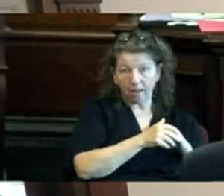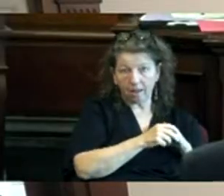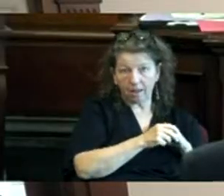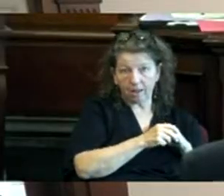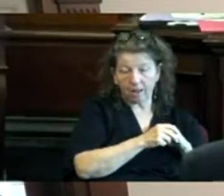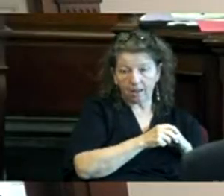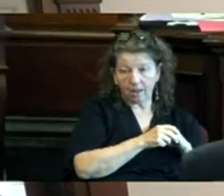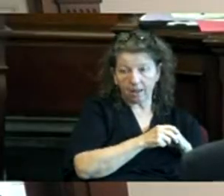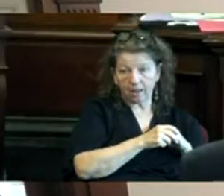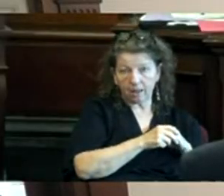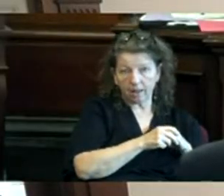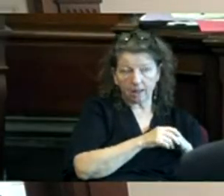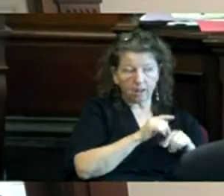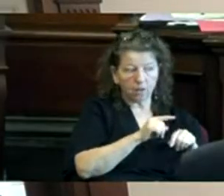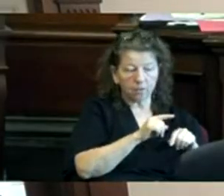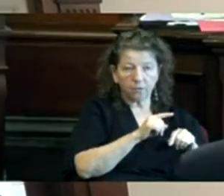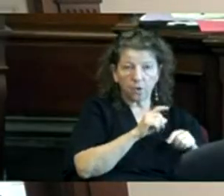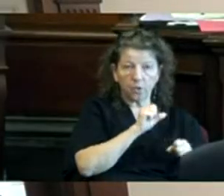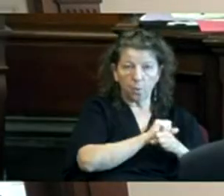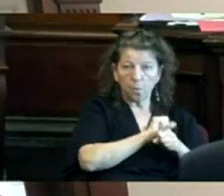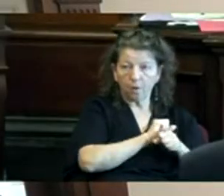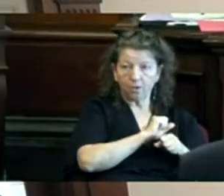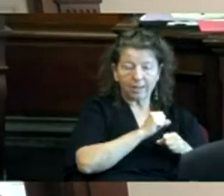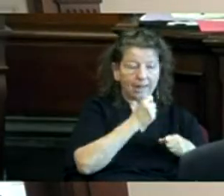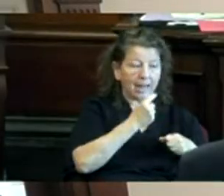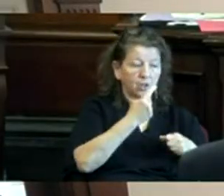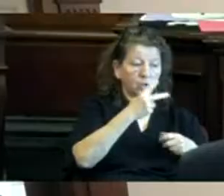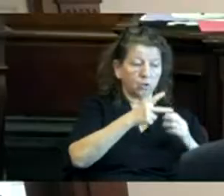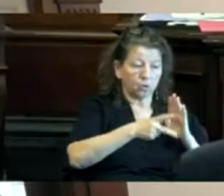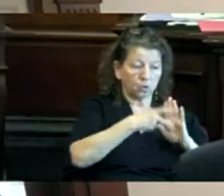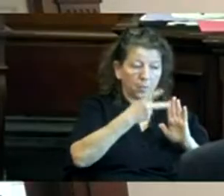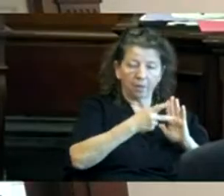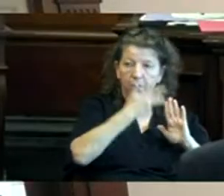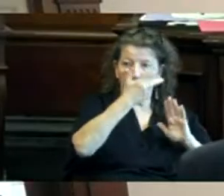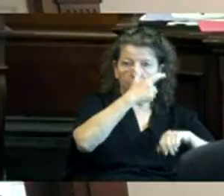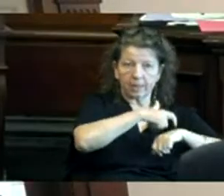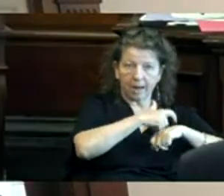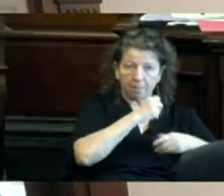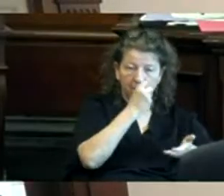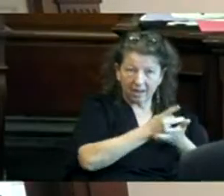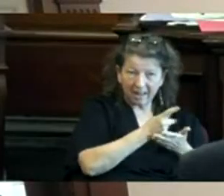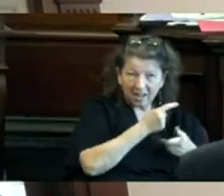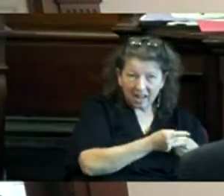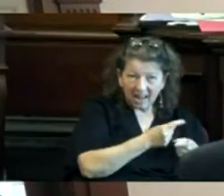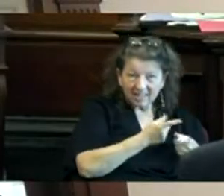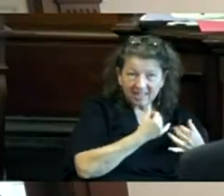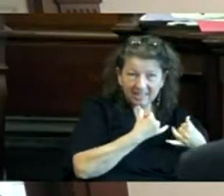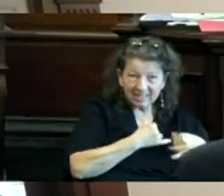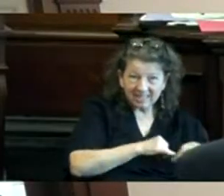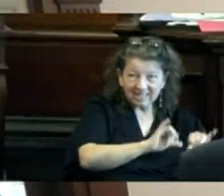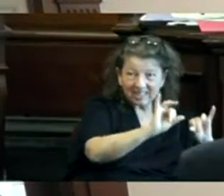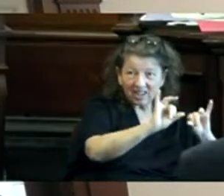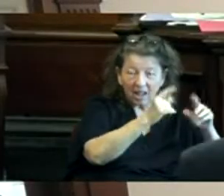still a structural issue. I understand that this has been addressed over been you've been working on Edison for the last